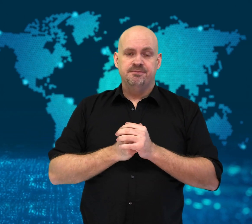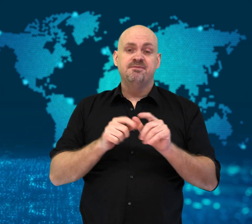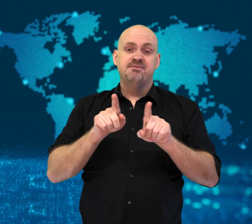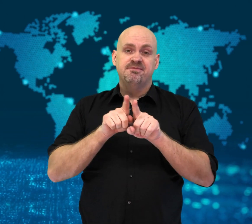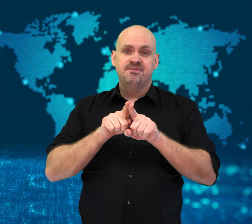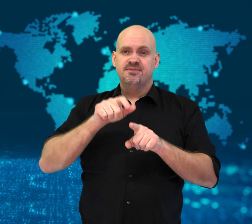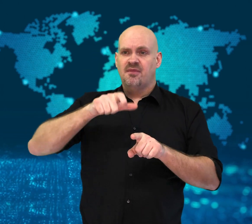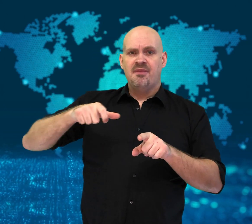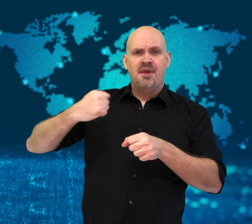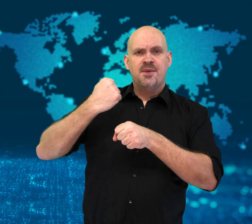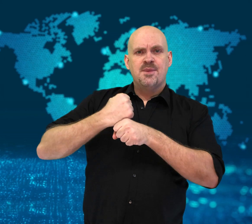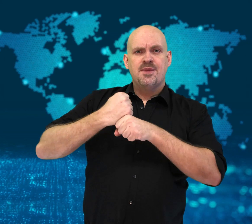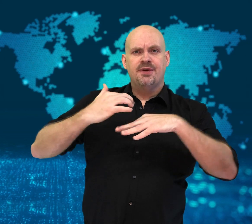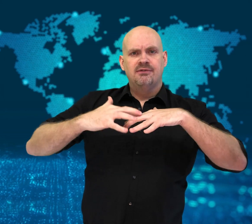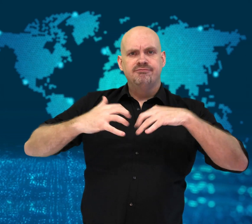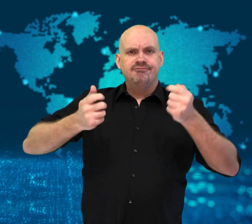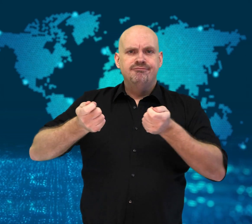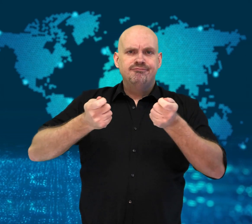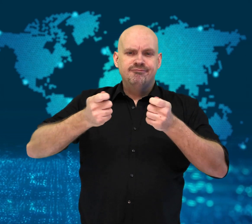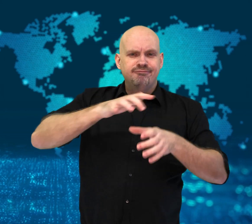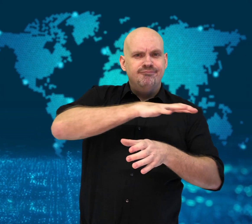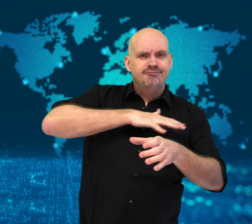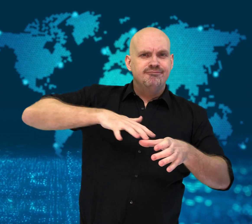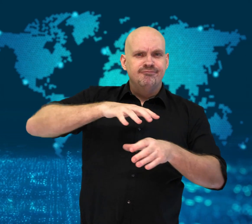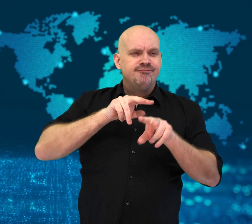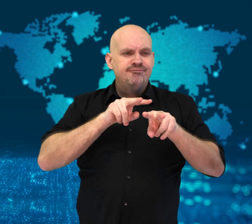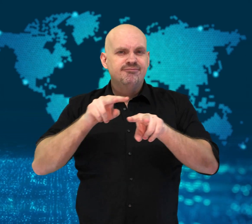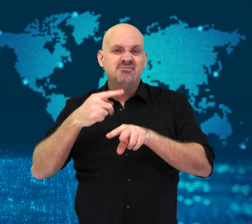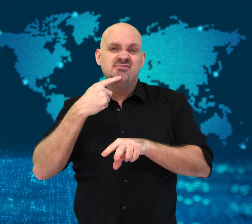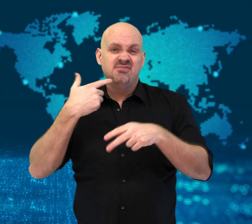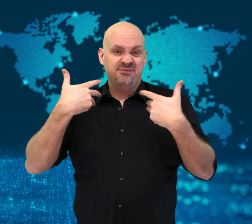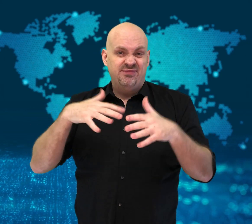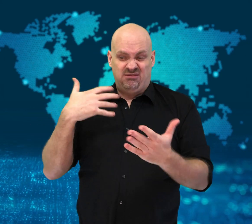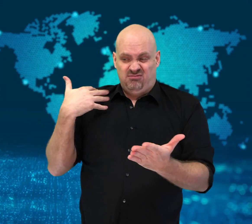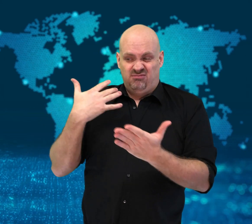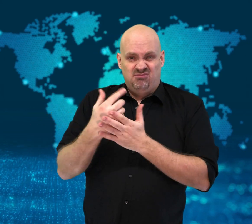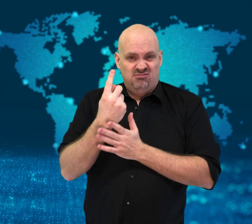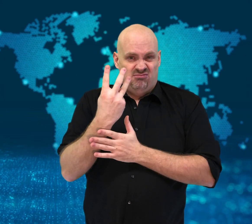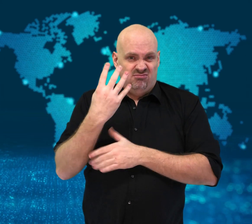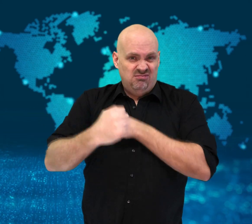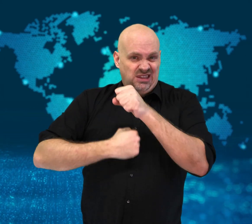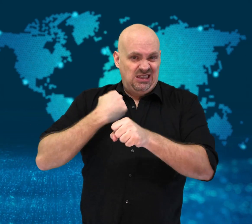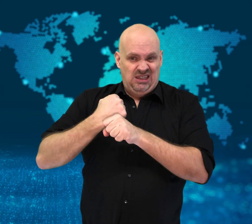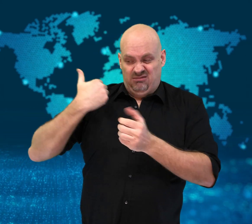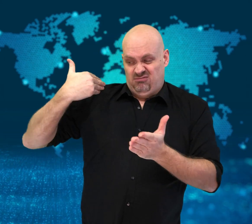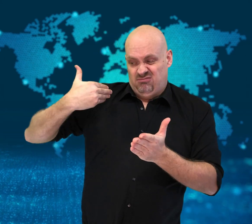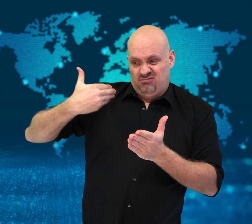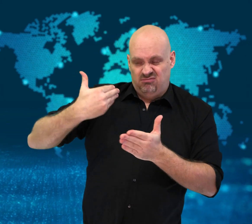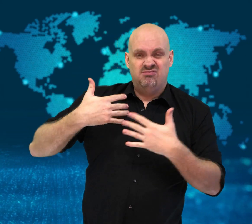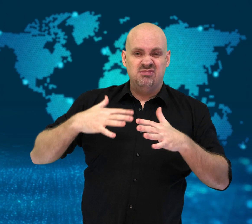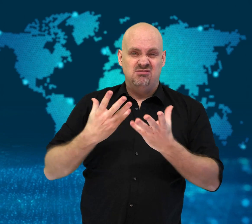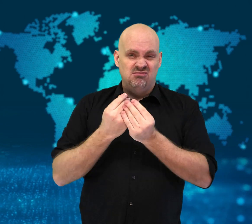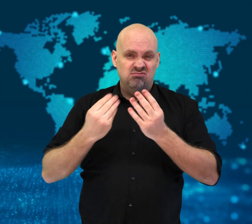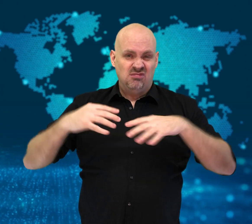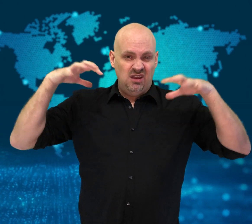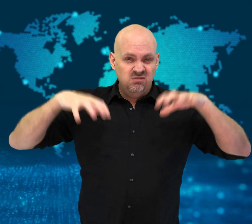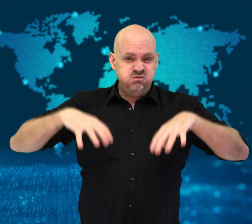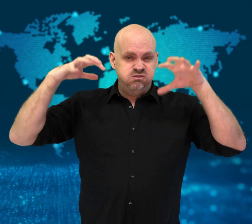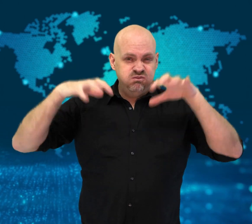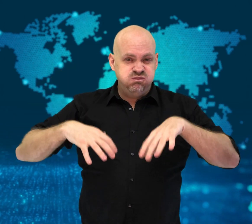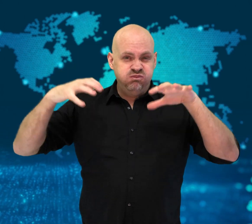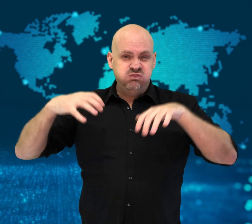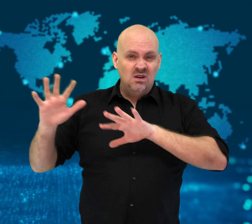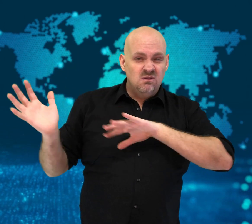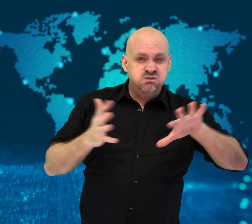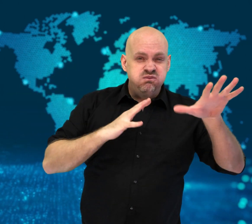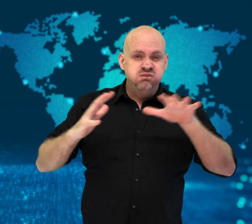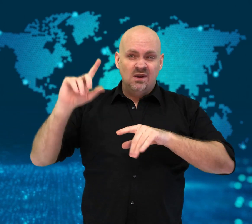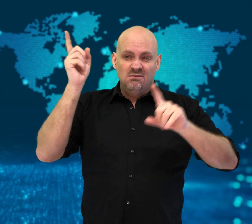Local authorities believe it to be a result of heavy rains and violent